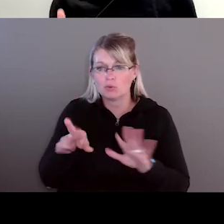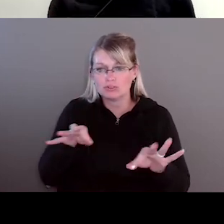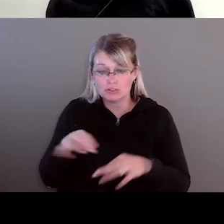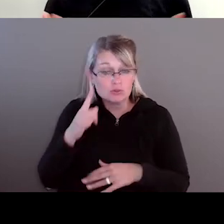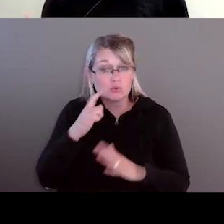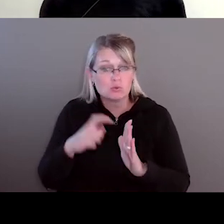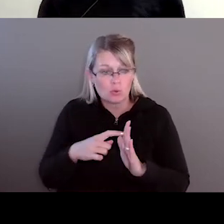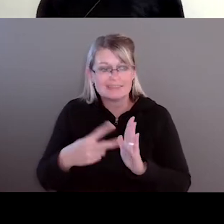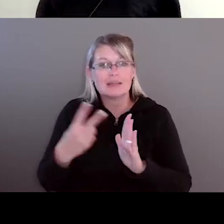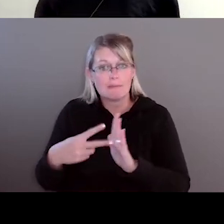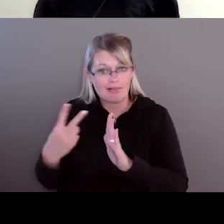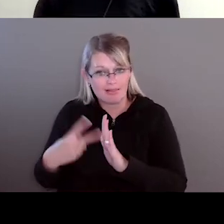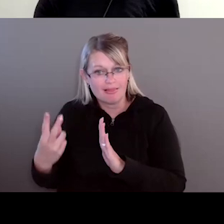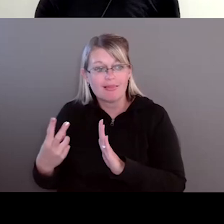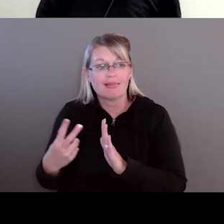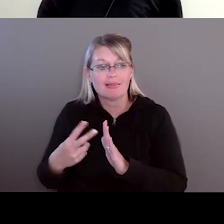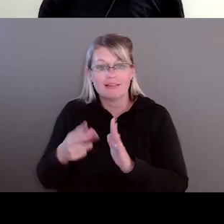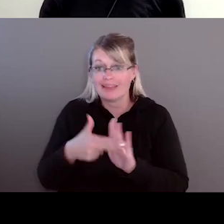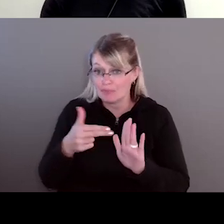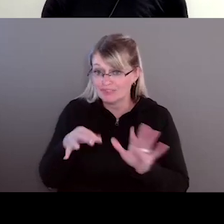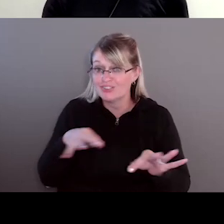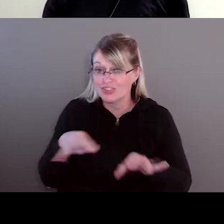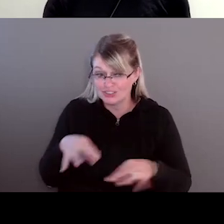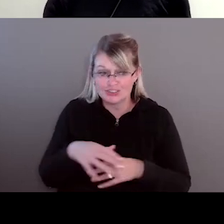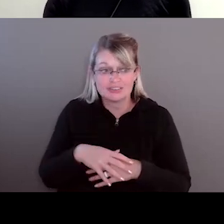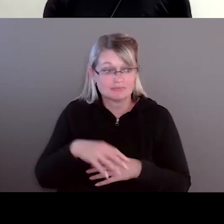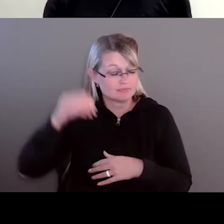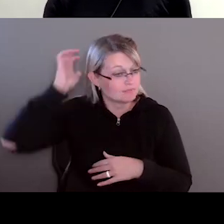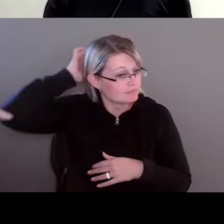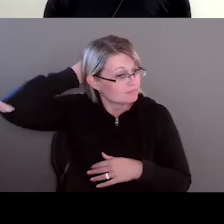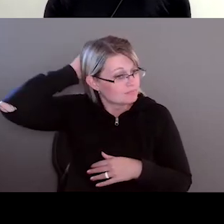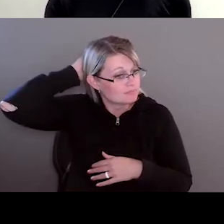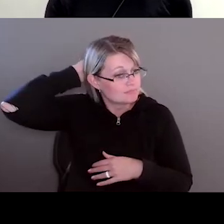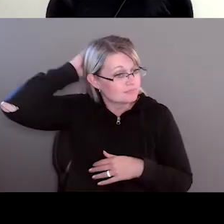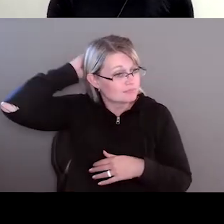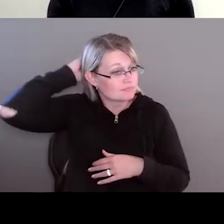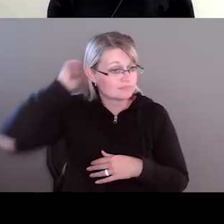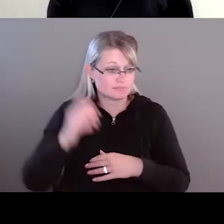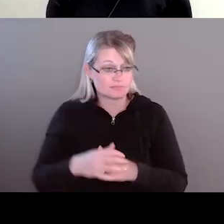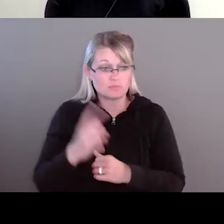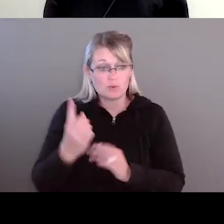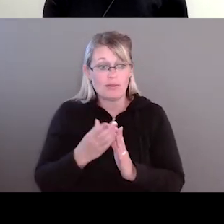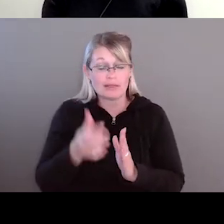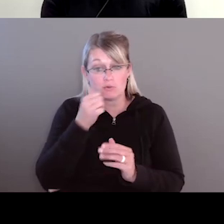duplicate in here -- labels and instructions. One thing we need to keep in mind when we are